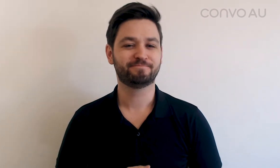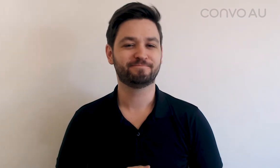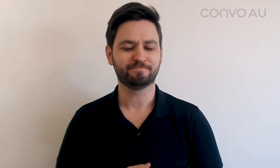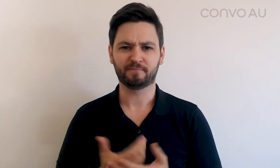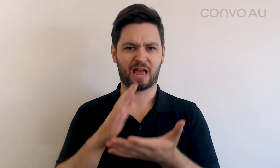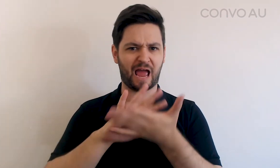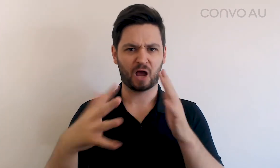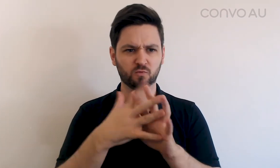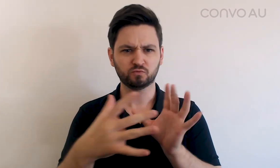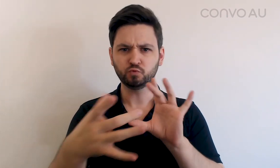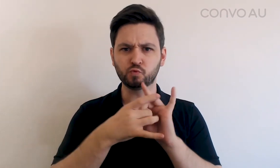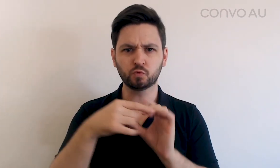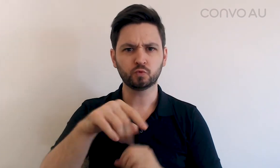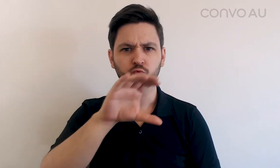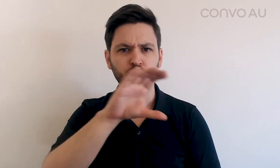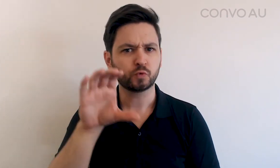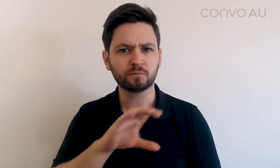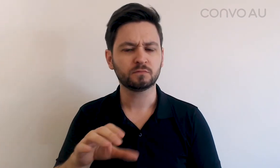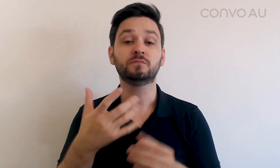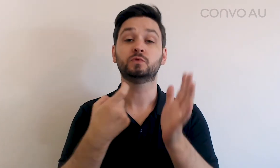To attend the information session,